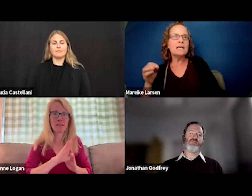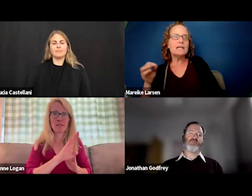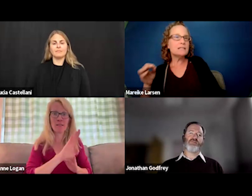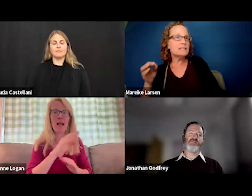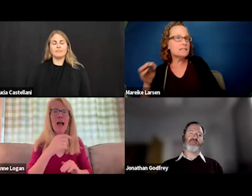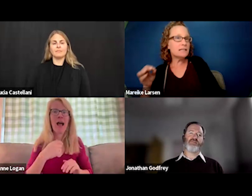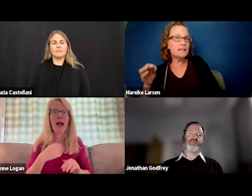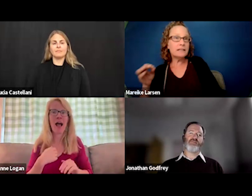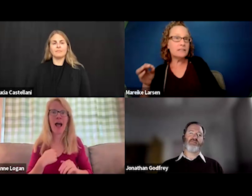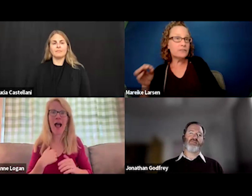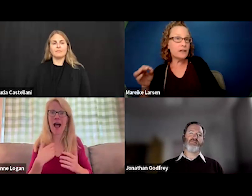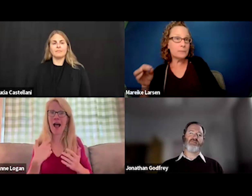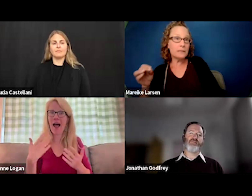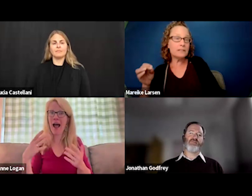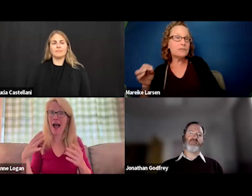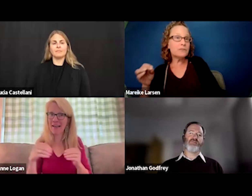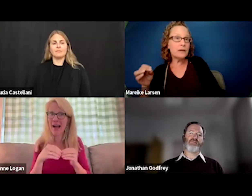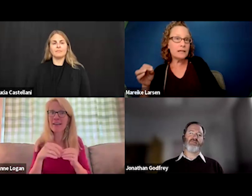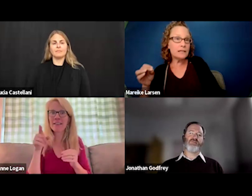is still in the developmental phase.